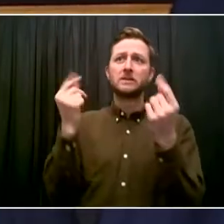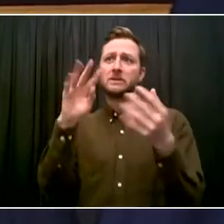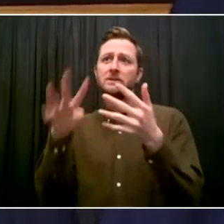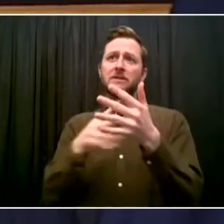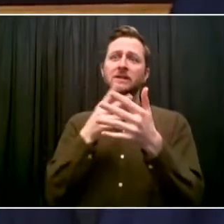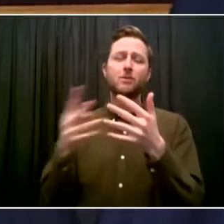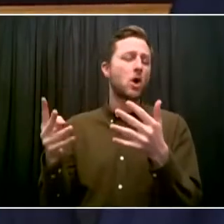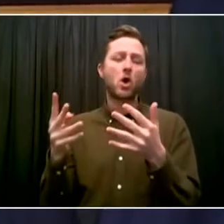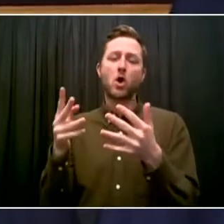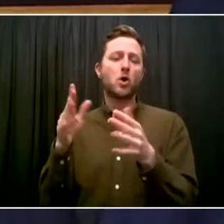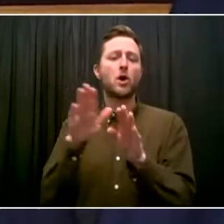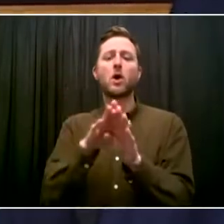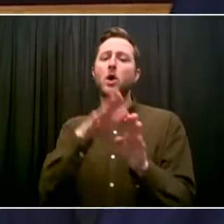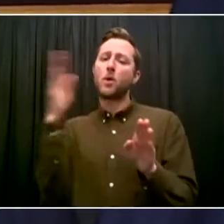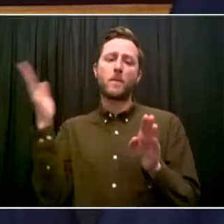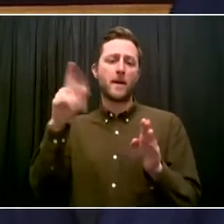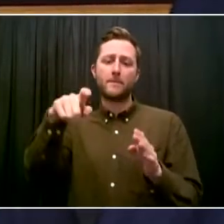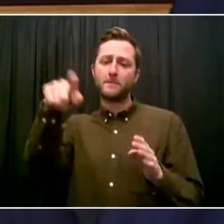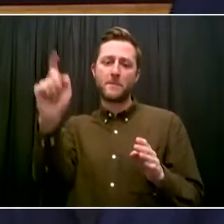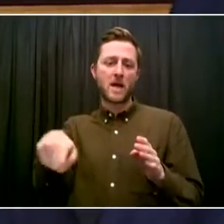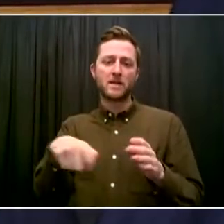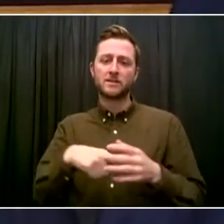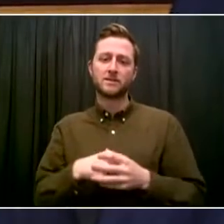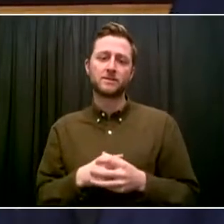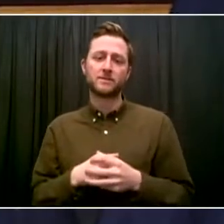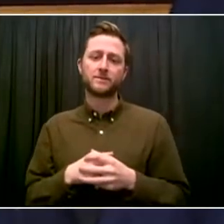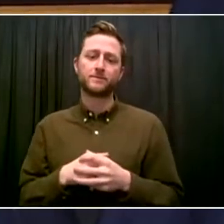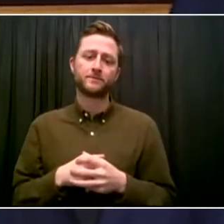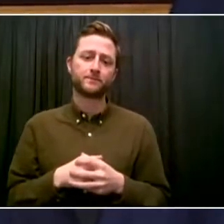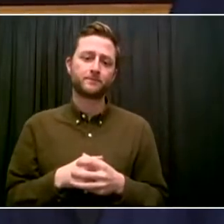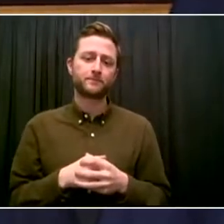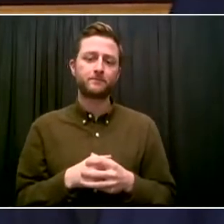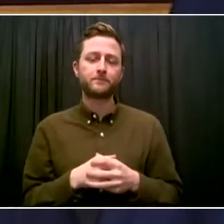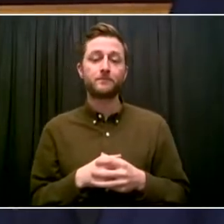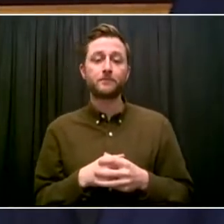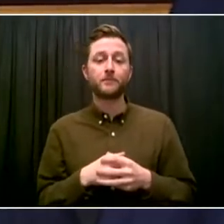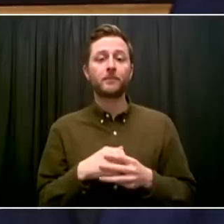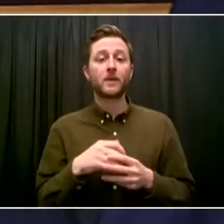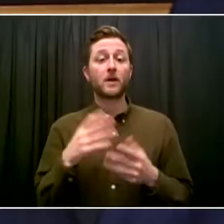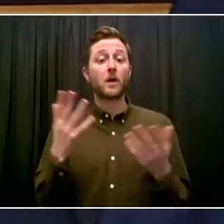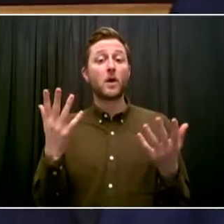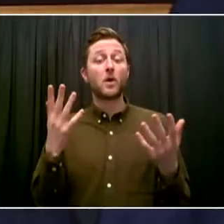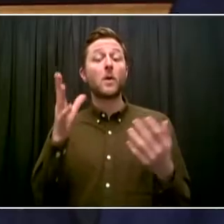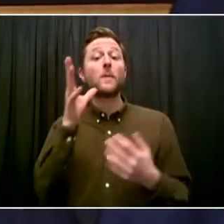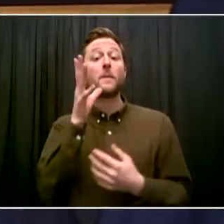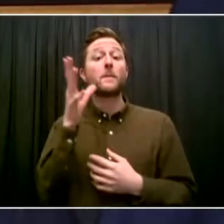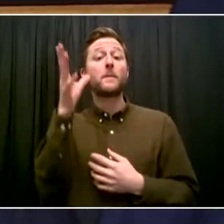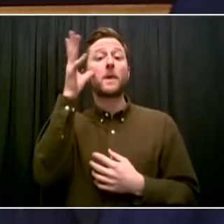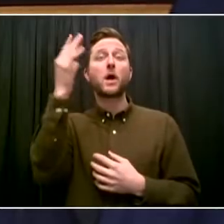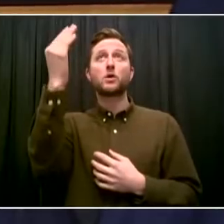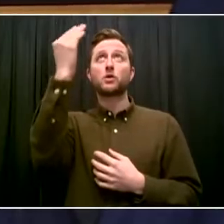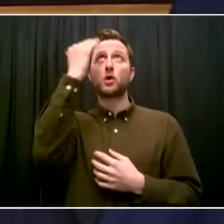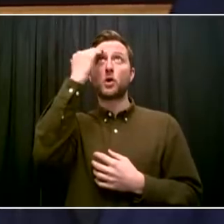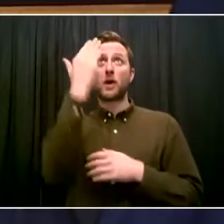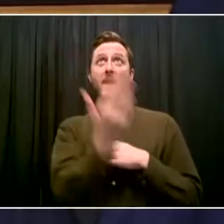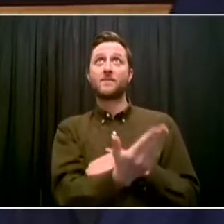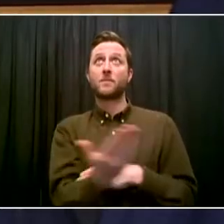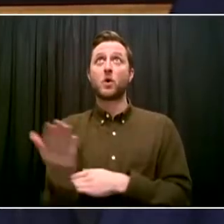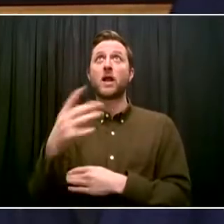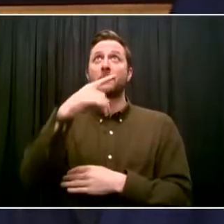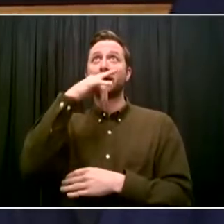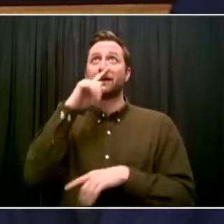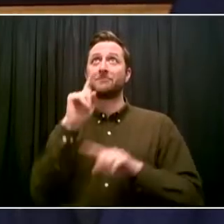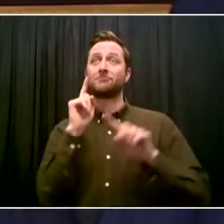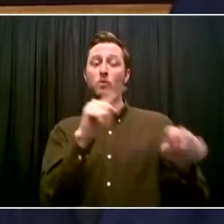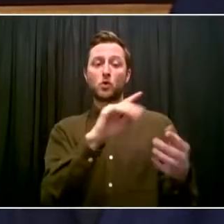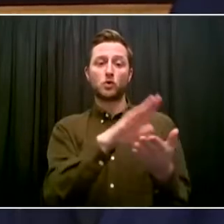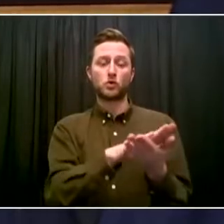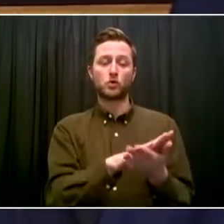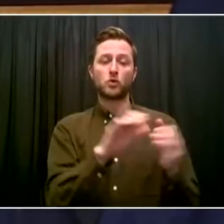WOULD REMAIN OPEN. WE PUSHED